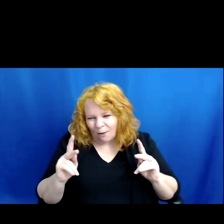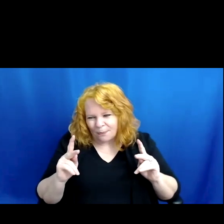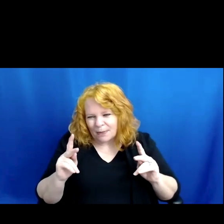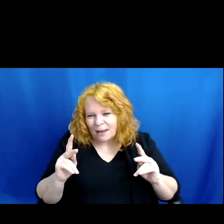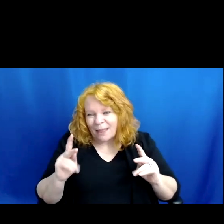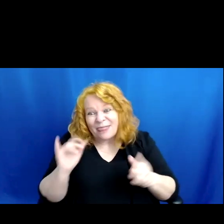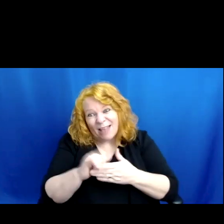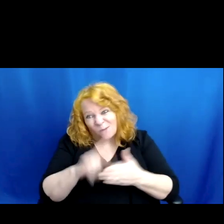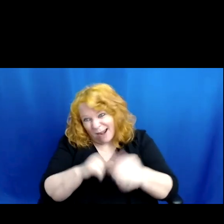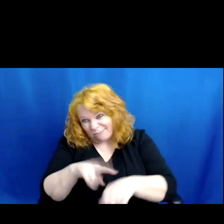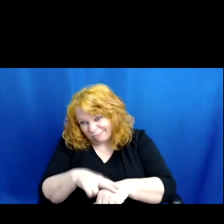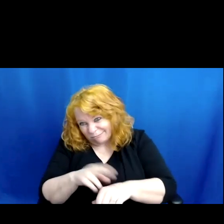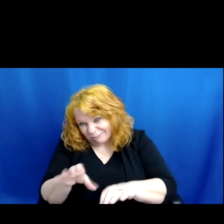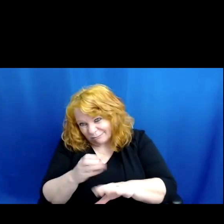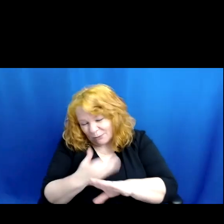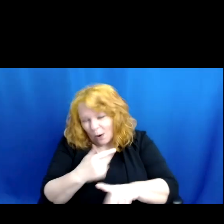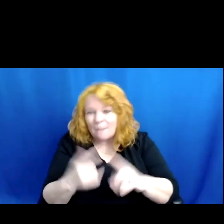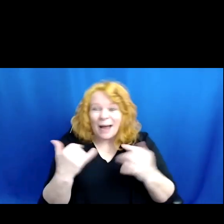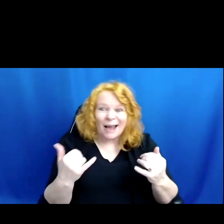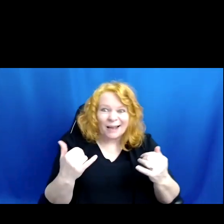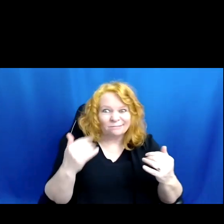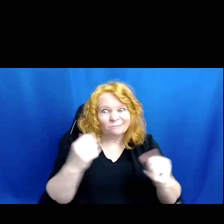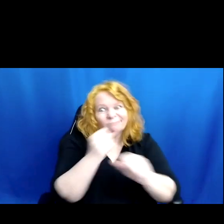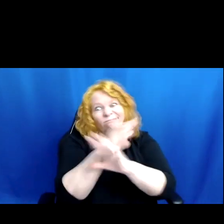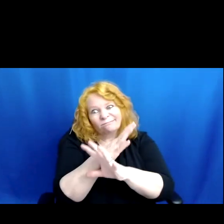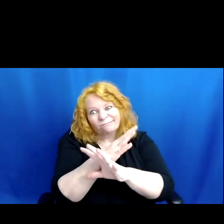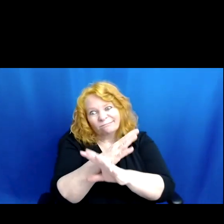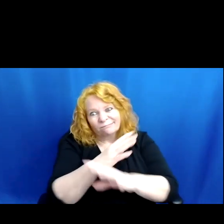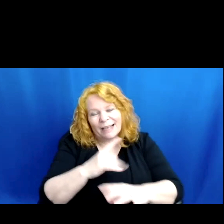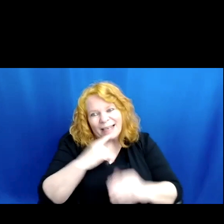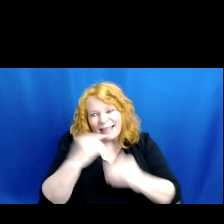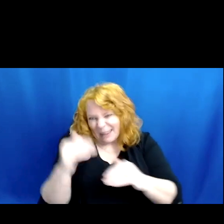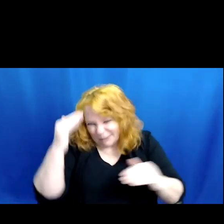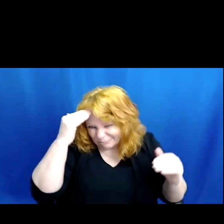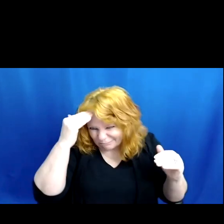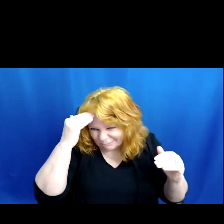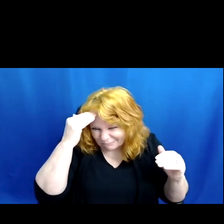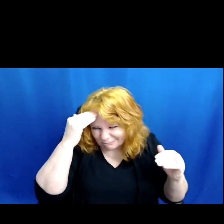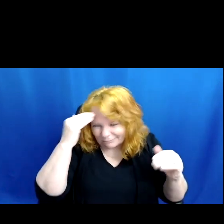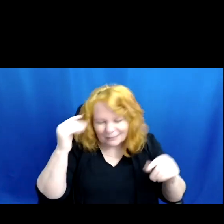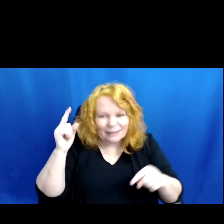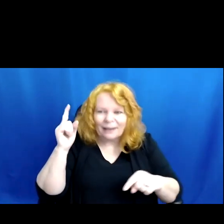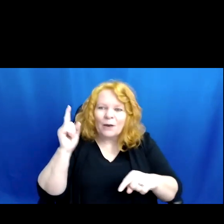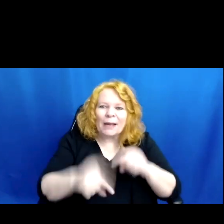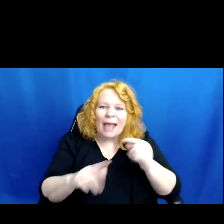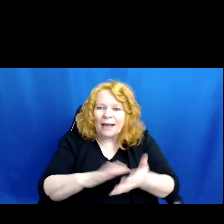There is a limitation in the screen based approach. We can’t do the tactile as well as we would like.